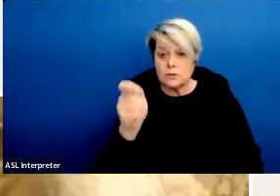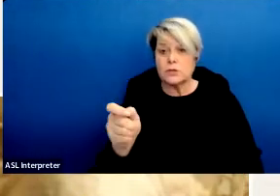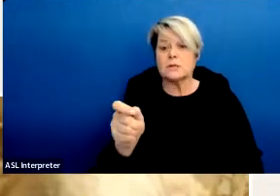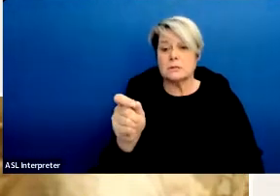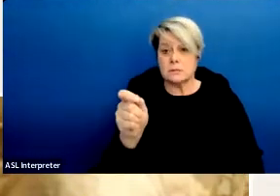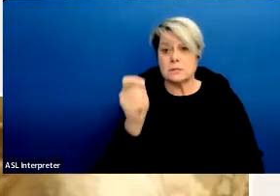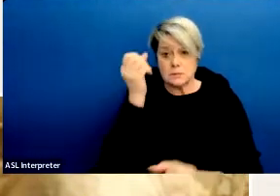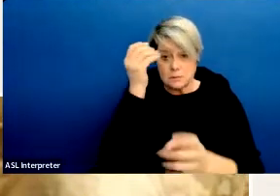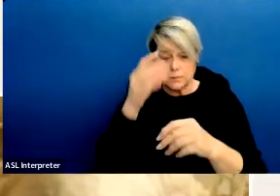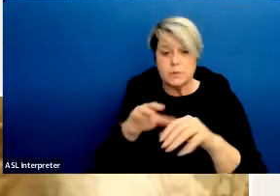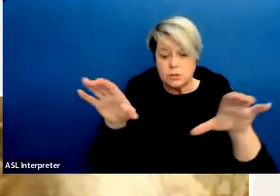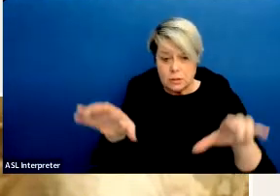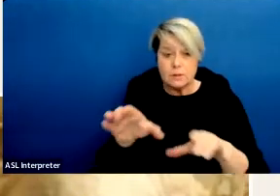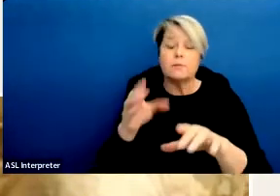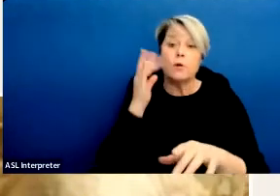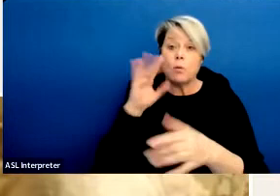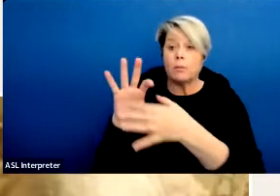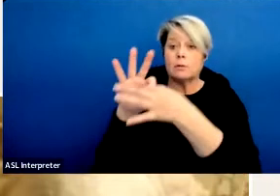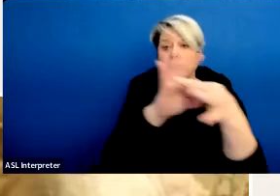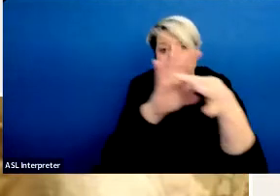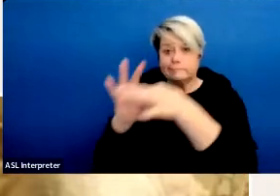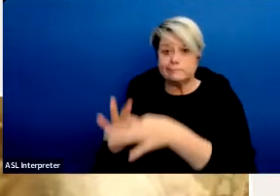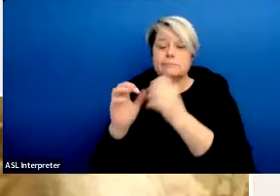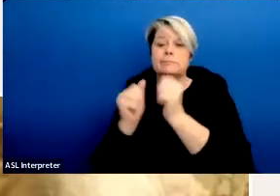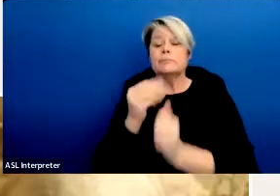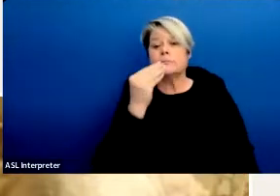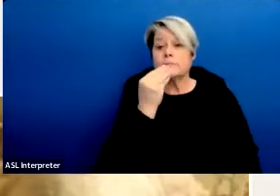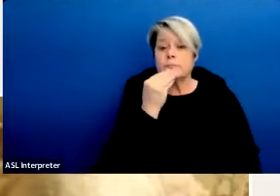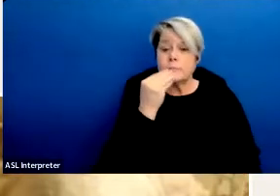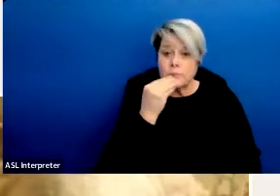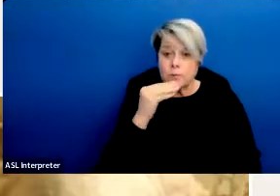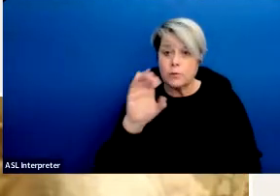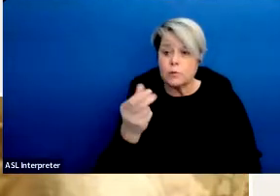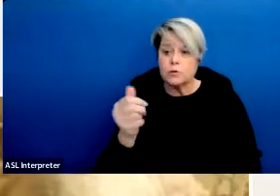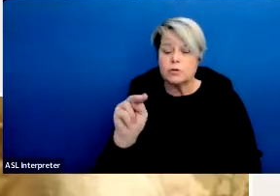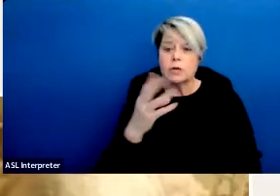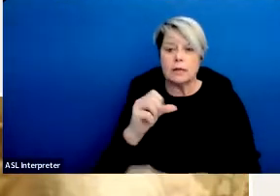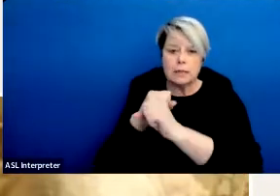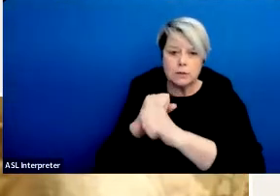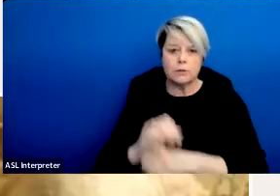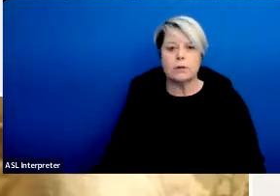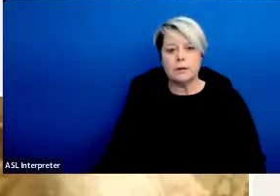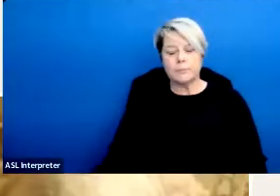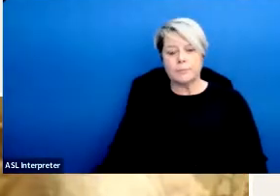environmental justice frontline activity across the government. Because it pulls in to the food chain